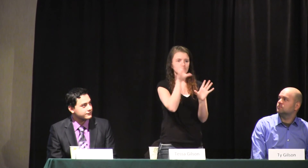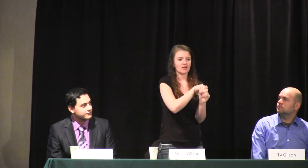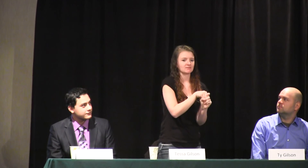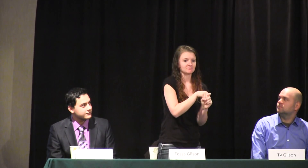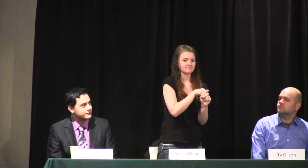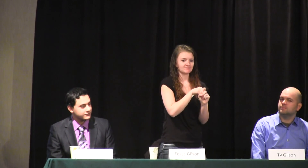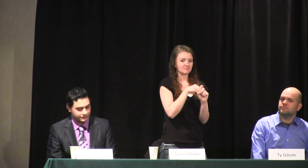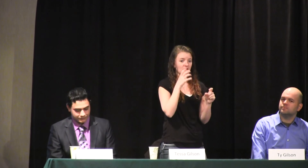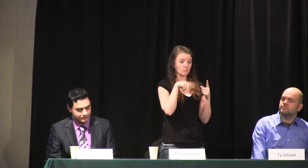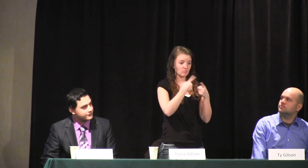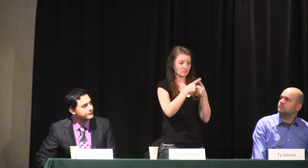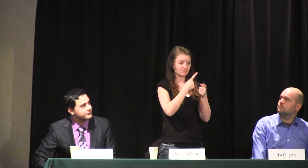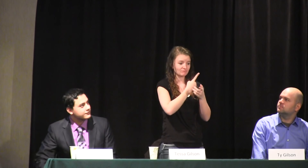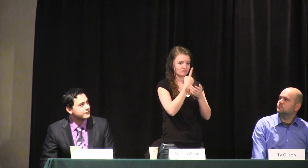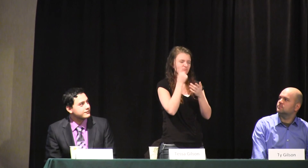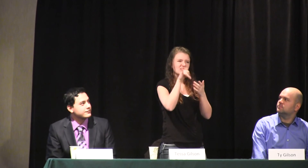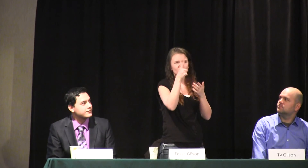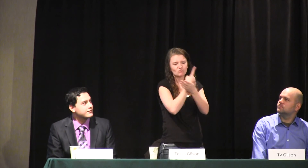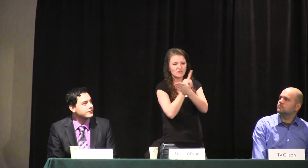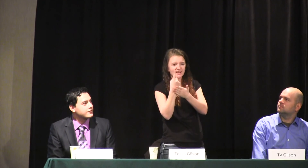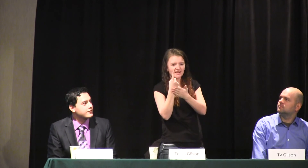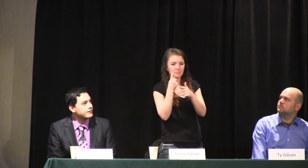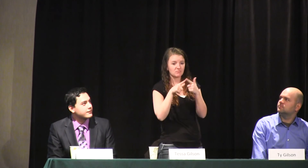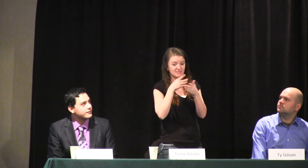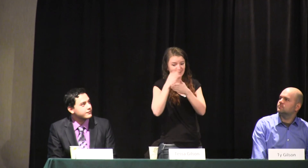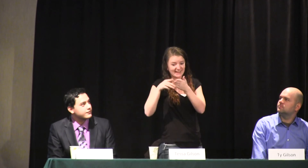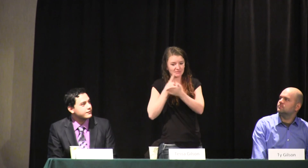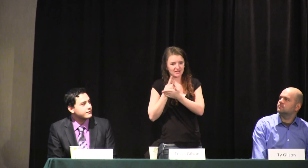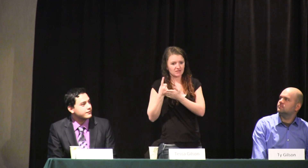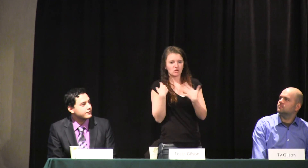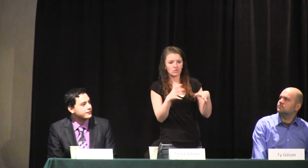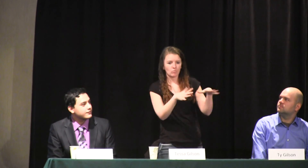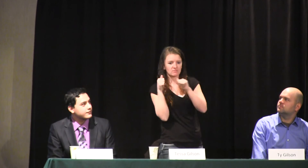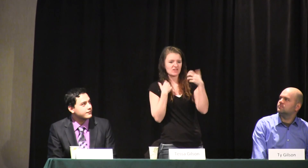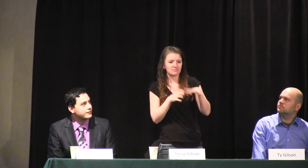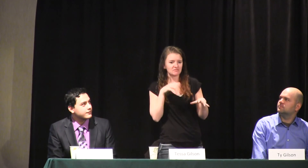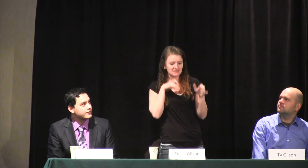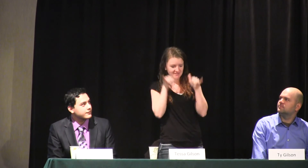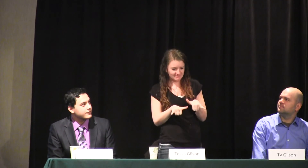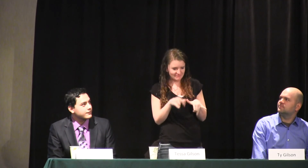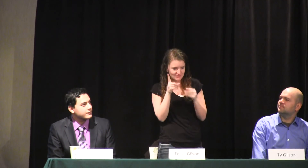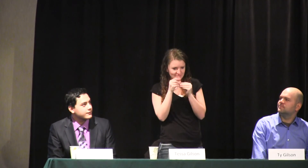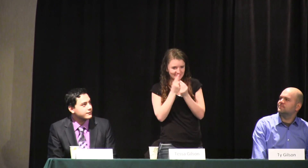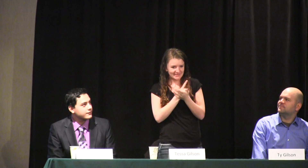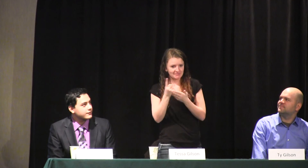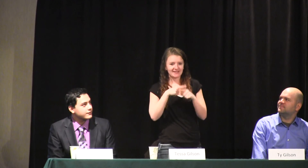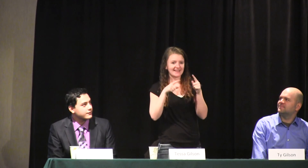Get involved in lots of things and I think it was about a week. But then at the end of that week,